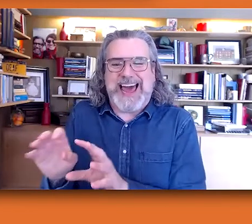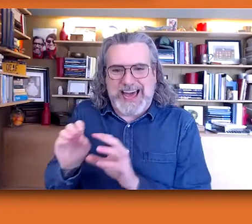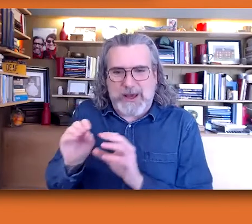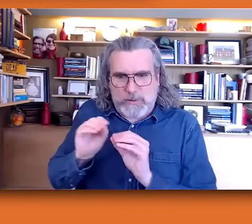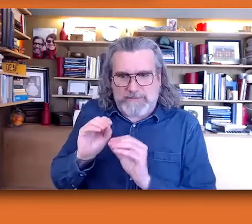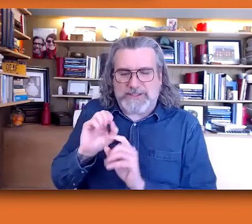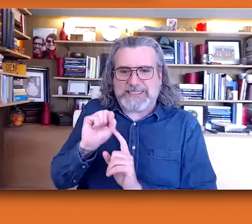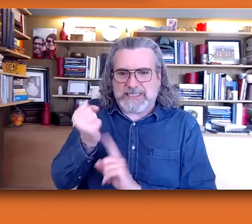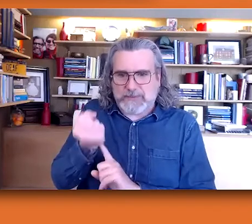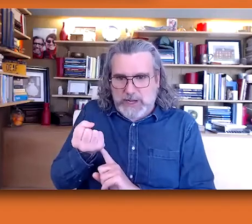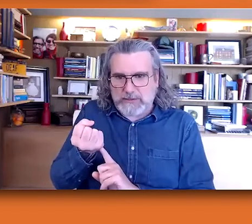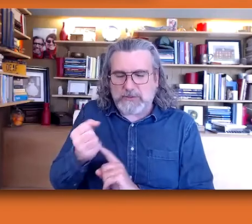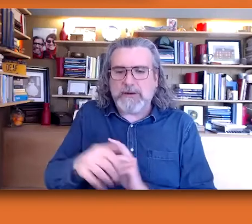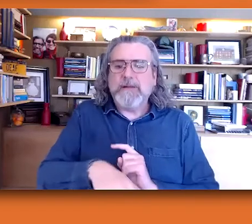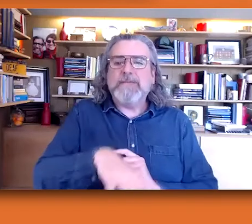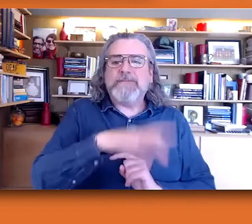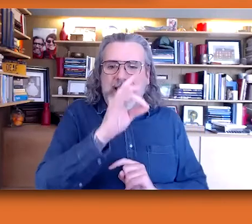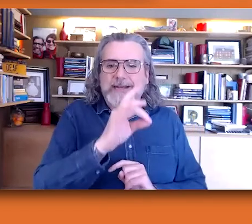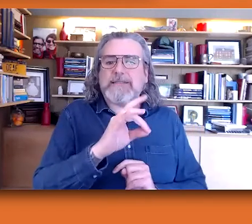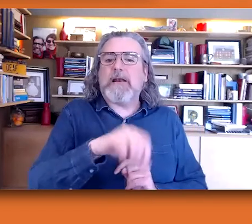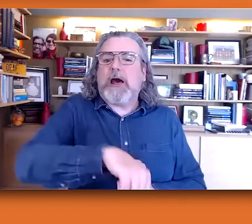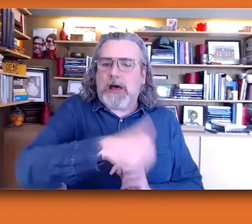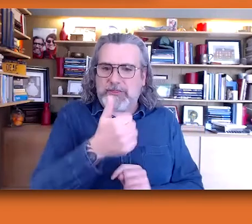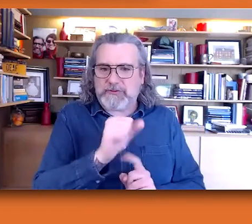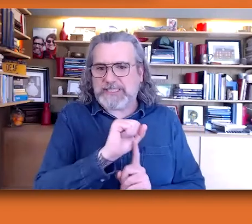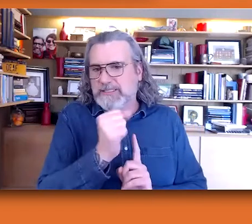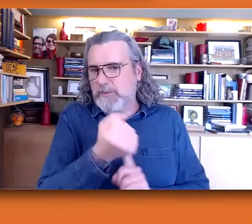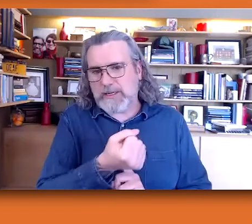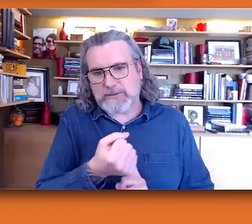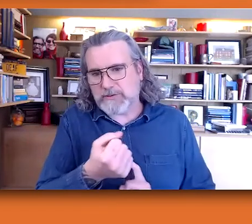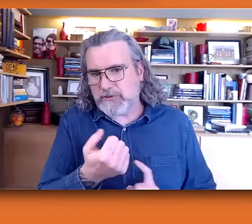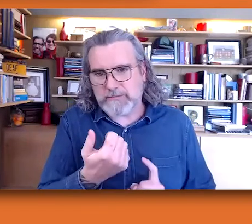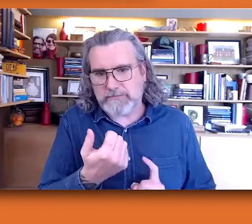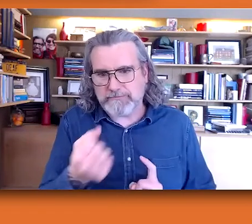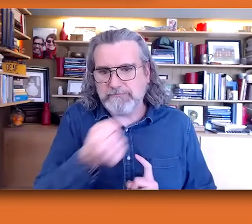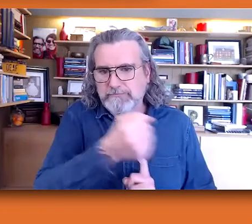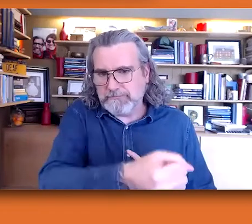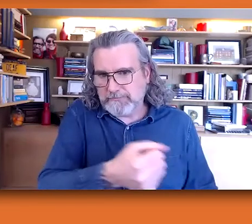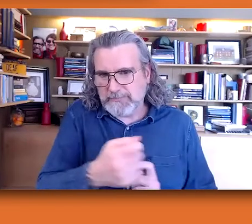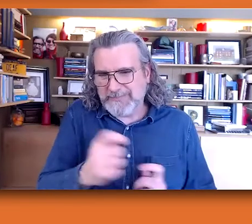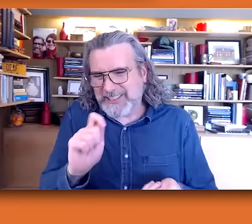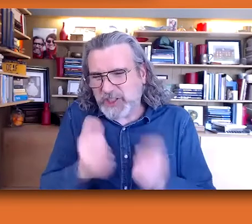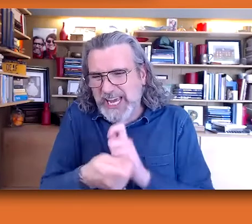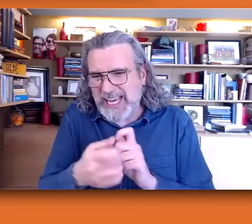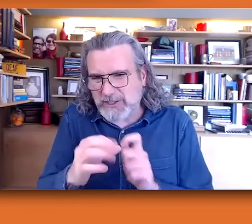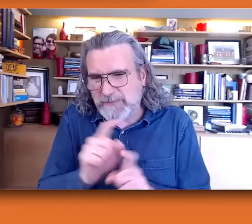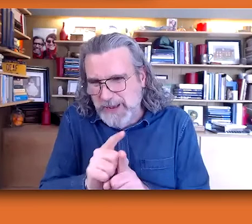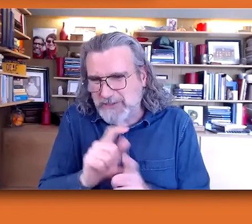how to leave a situation if it's becoming toxic and find a better placement--